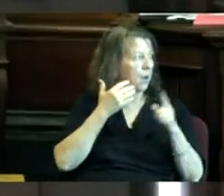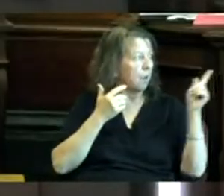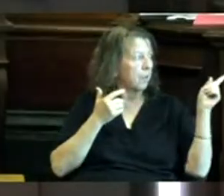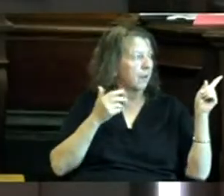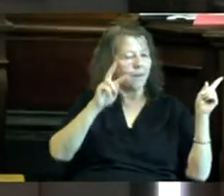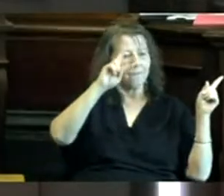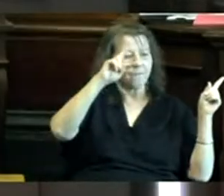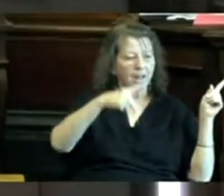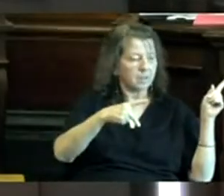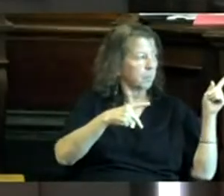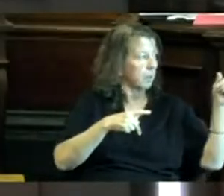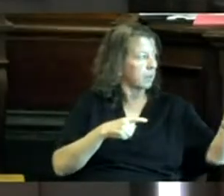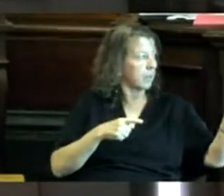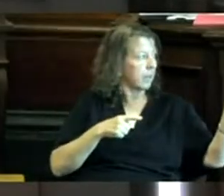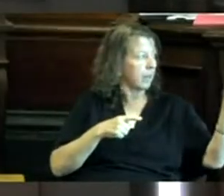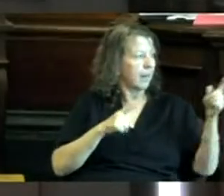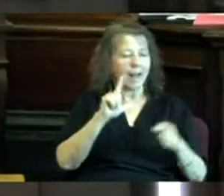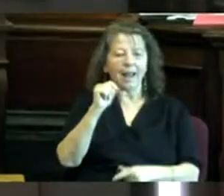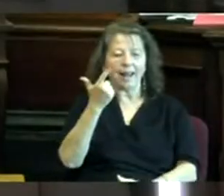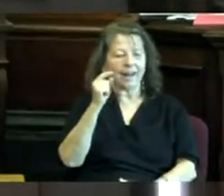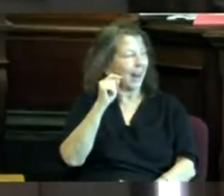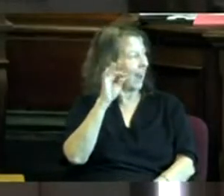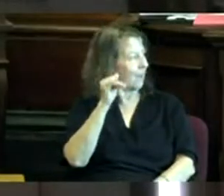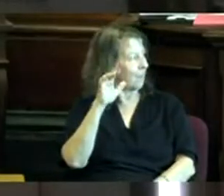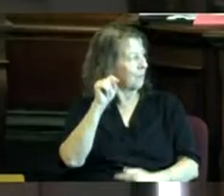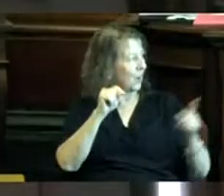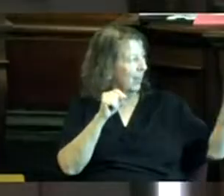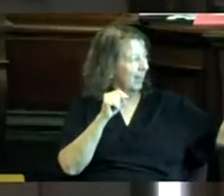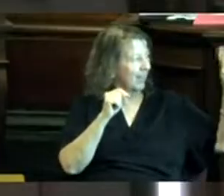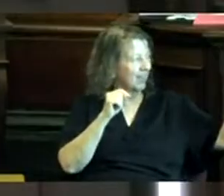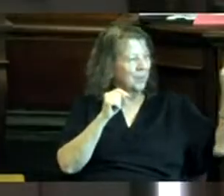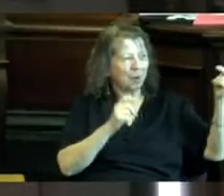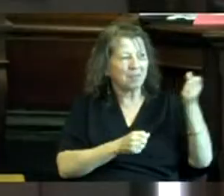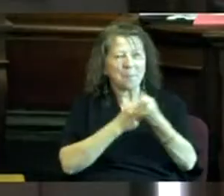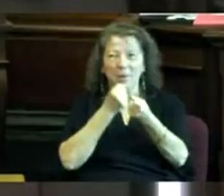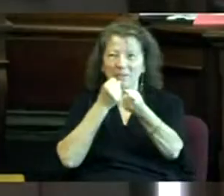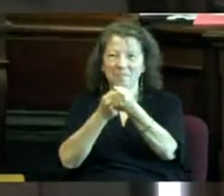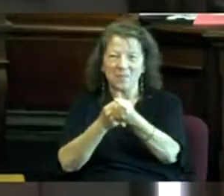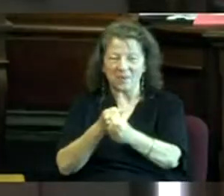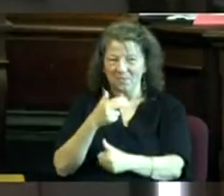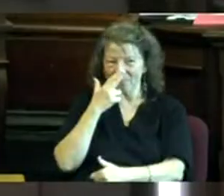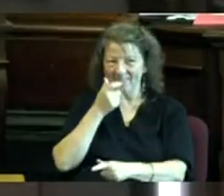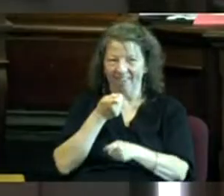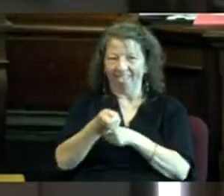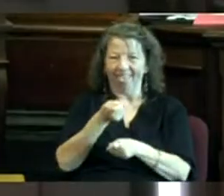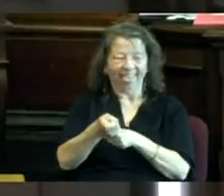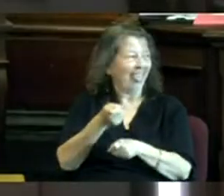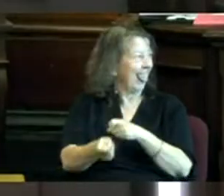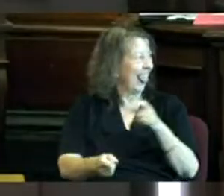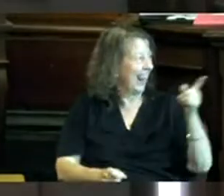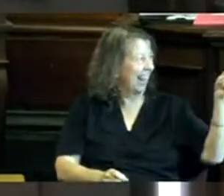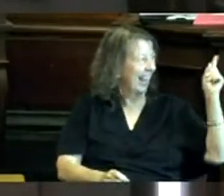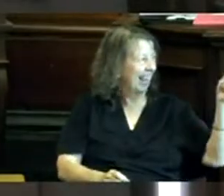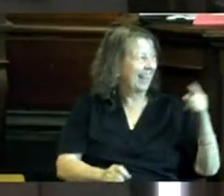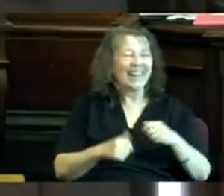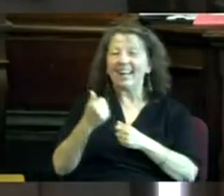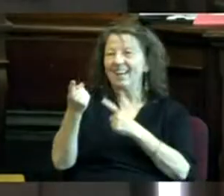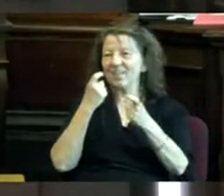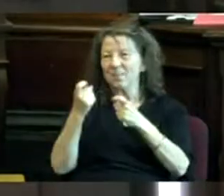I'm sure we'll find out what games are going to be. I know that council member, Vice President and Lightfoot, the two